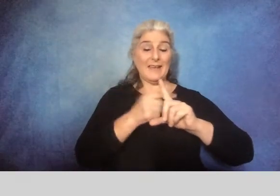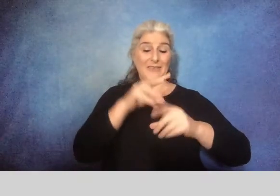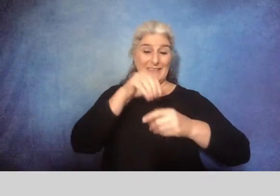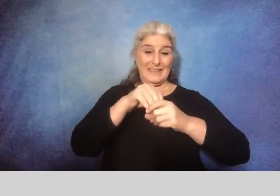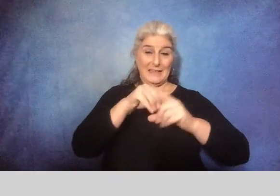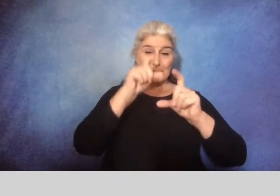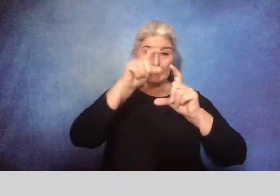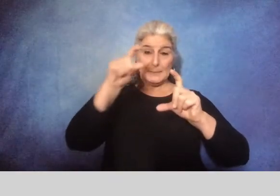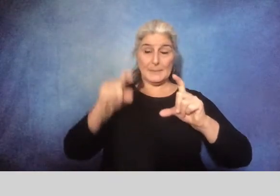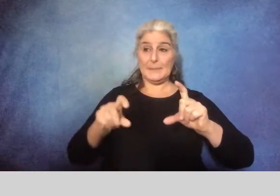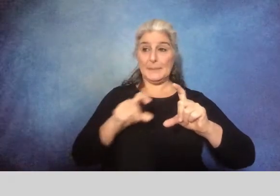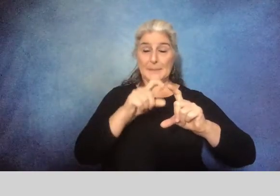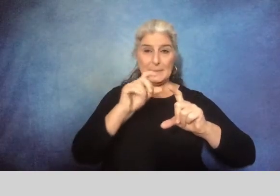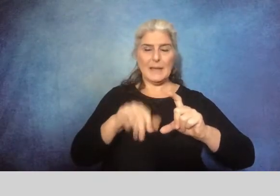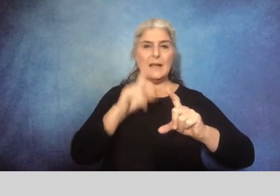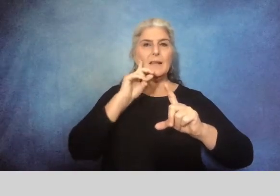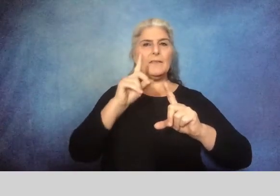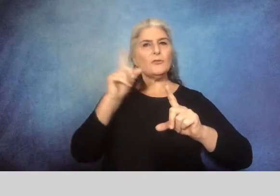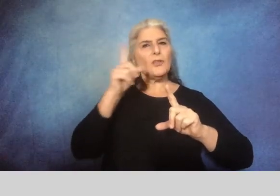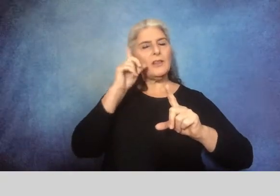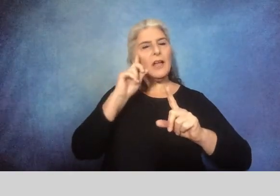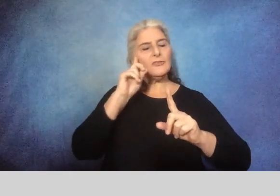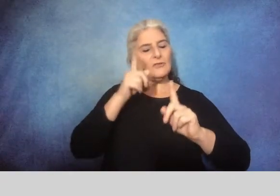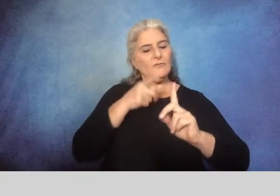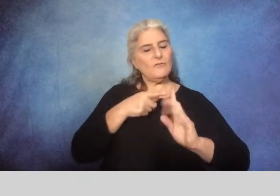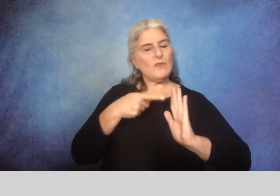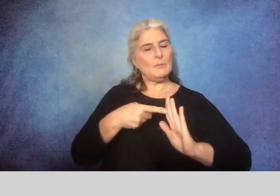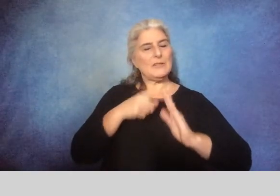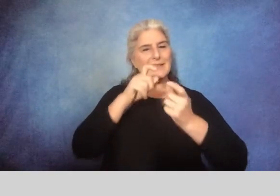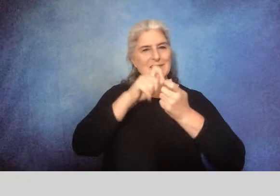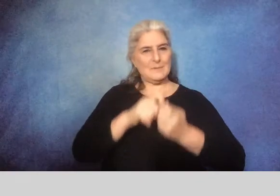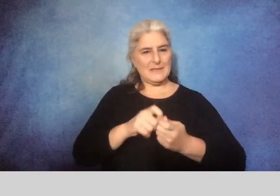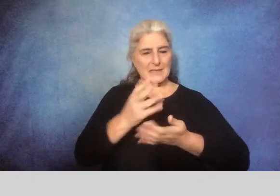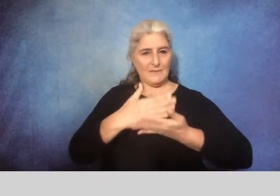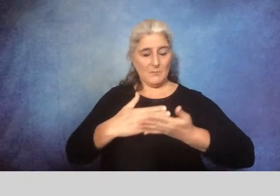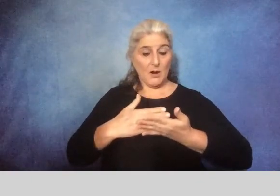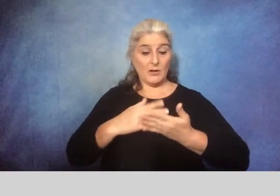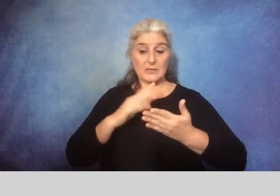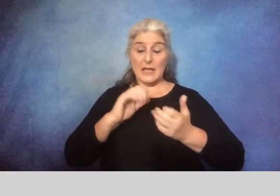of specific pieces. The program starts when the user types